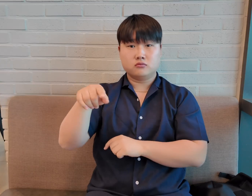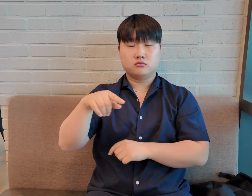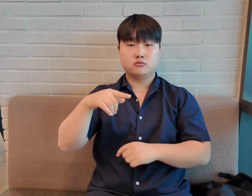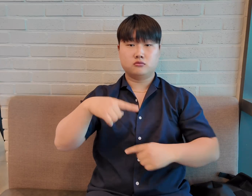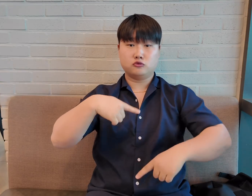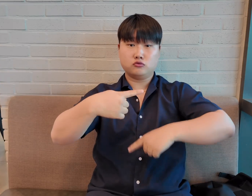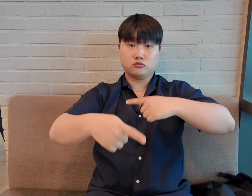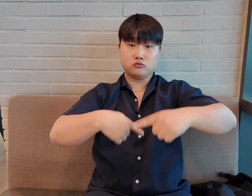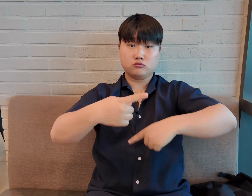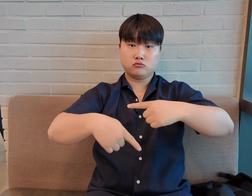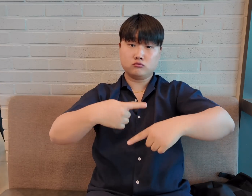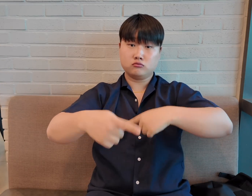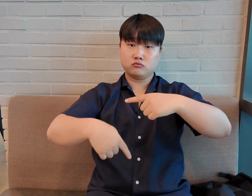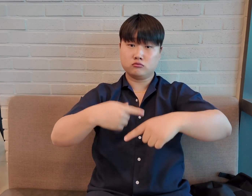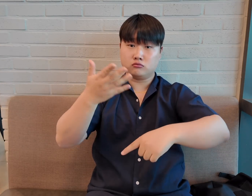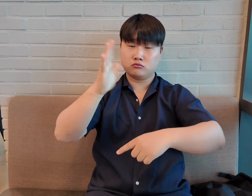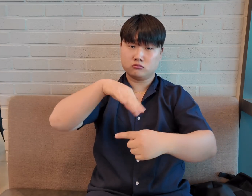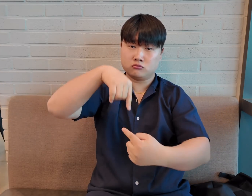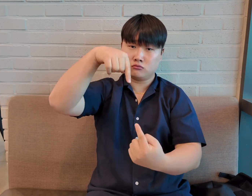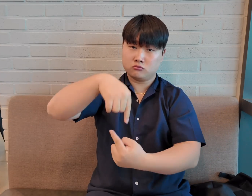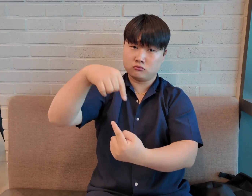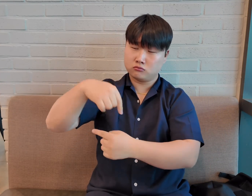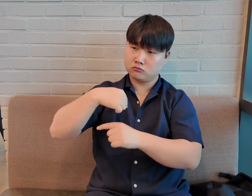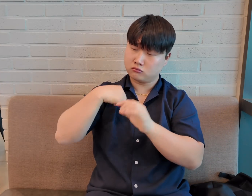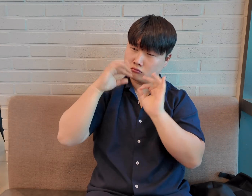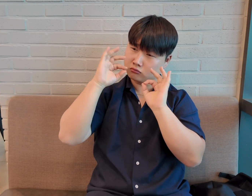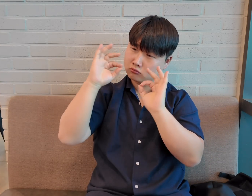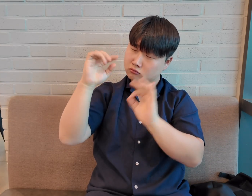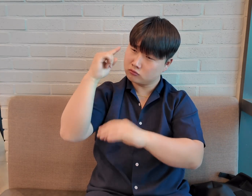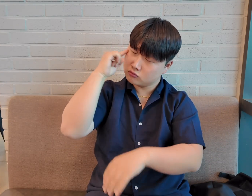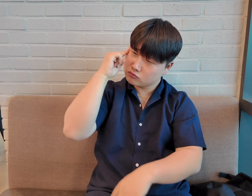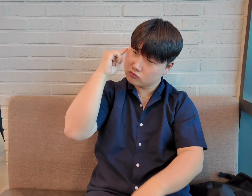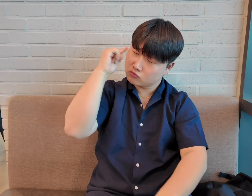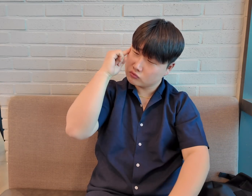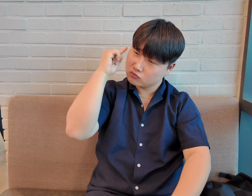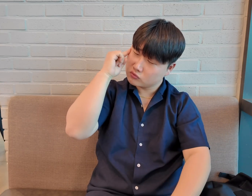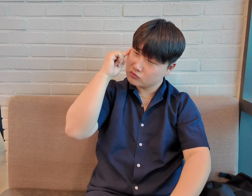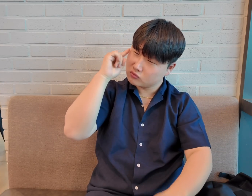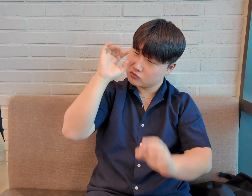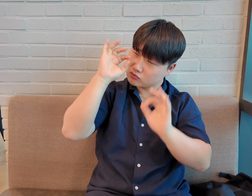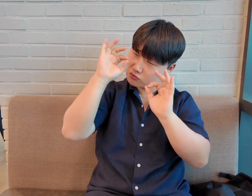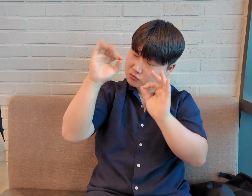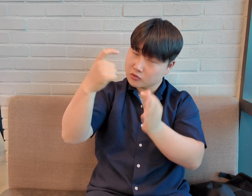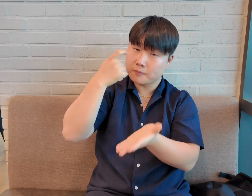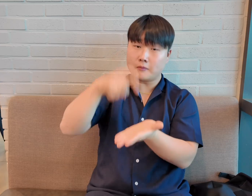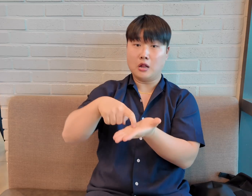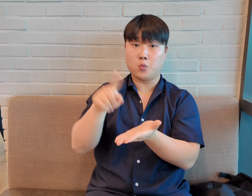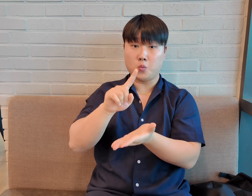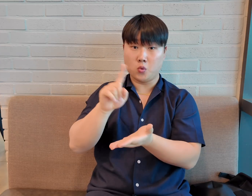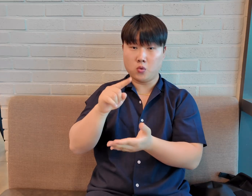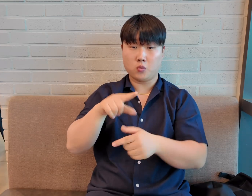I sometimes see them using Korean equivalents (Signed Korean), but why on earth is that so... After thinking about it, I discovered something.